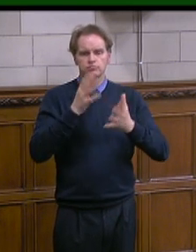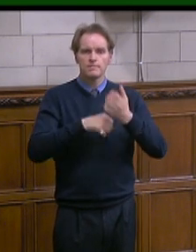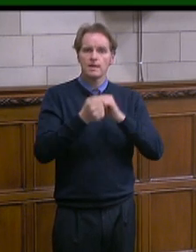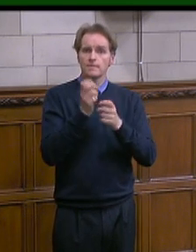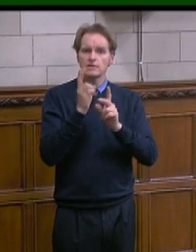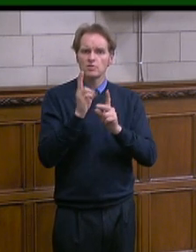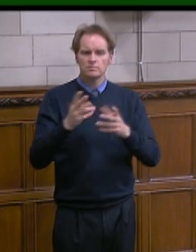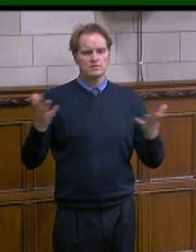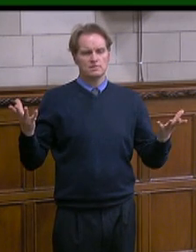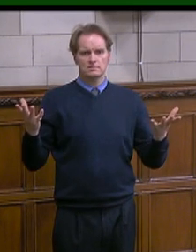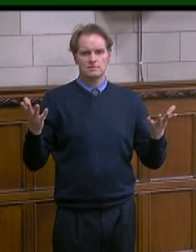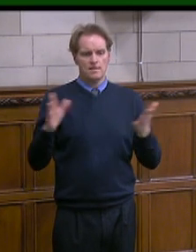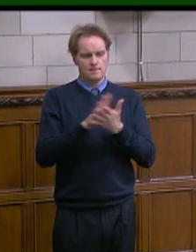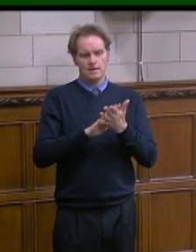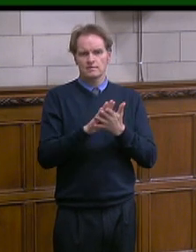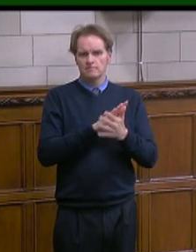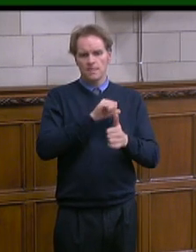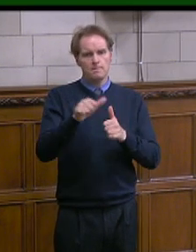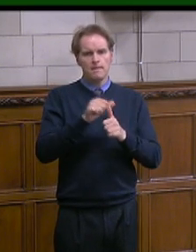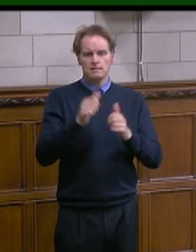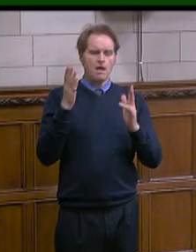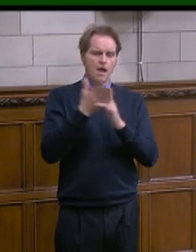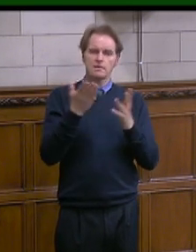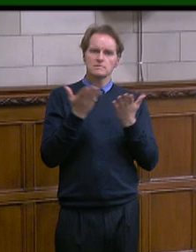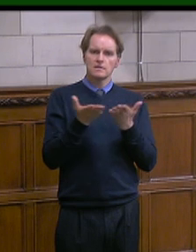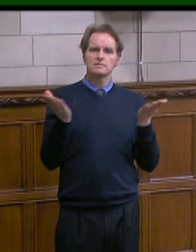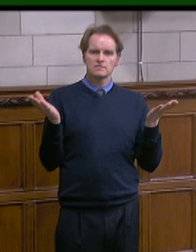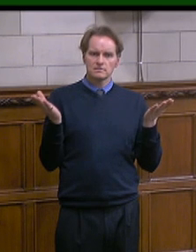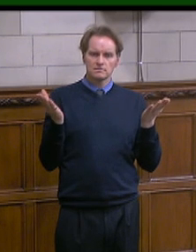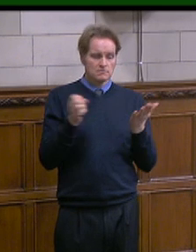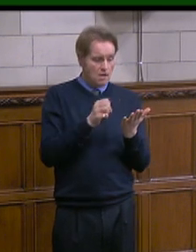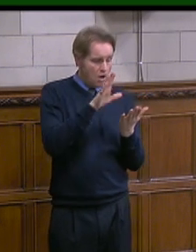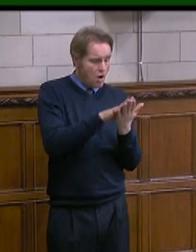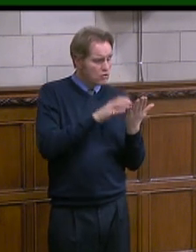The barriers to British Sign Language being recognised as part of the curriculum are unfair,